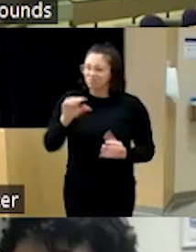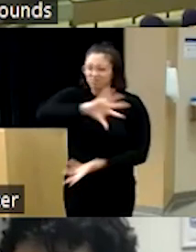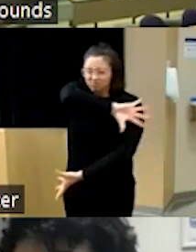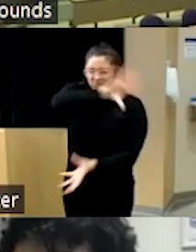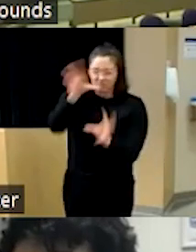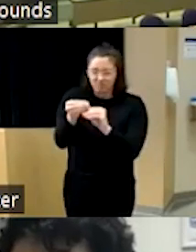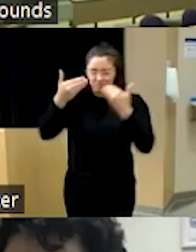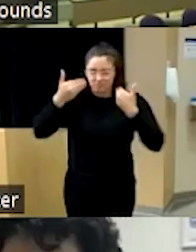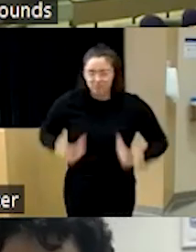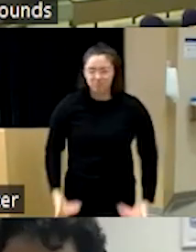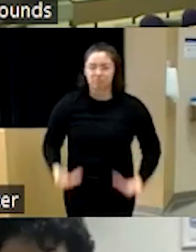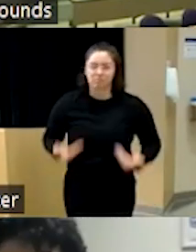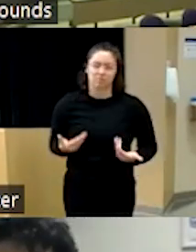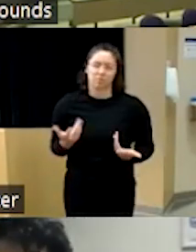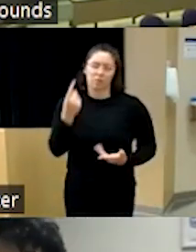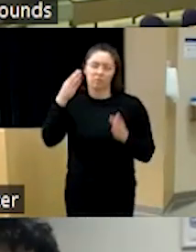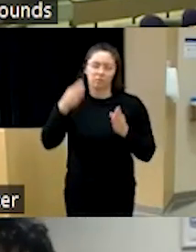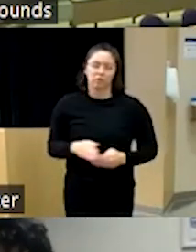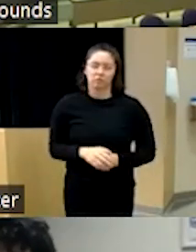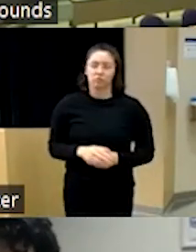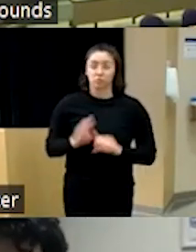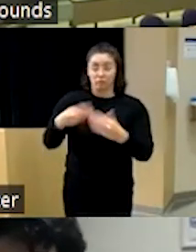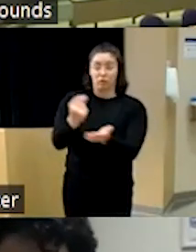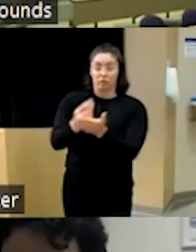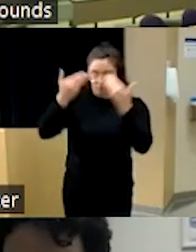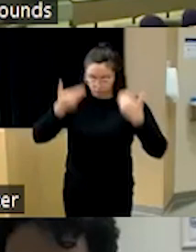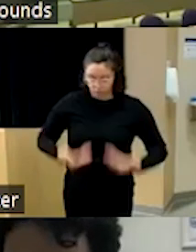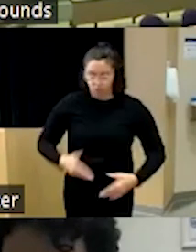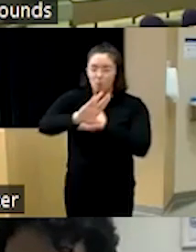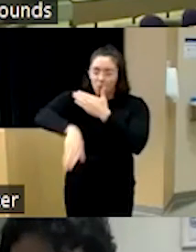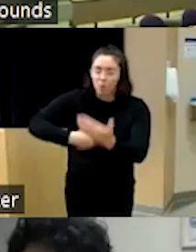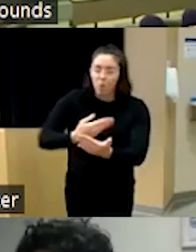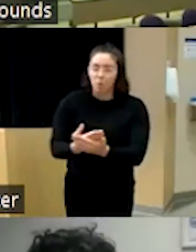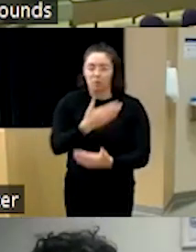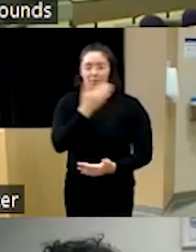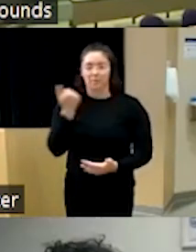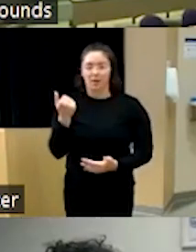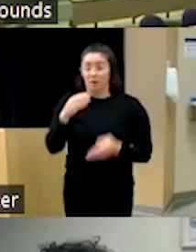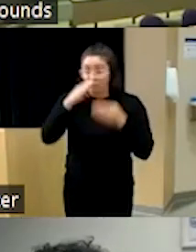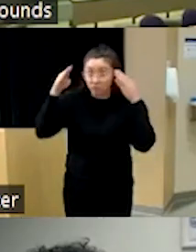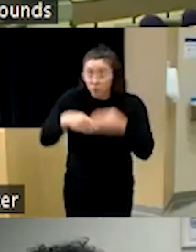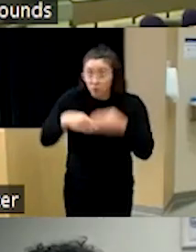um and um treating the whole um is is better than just focusing on something biological